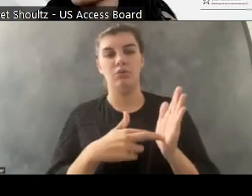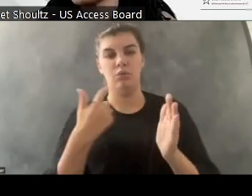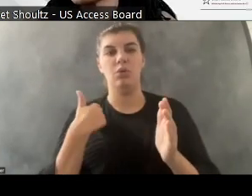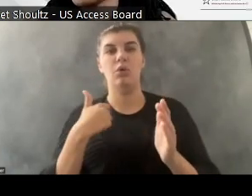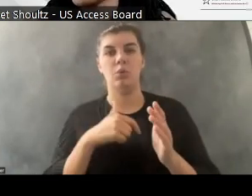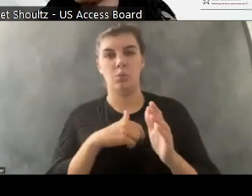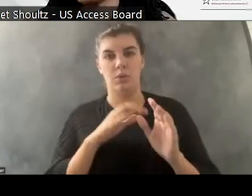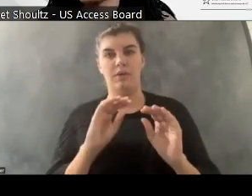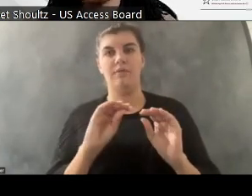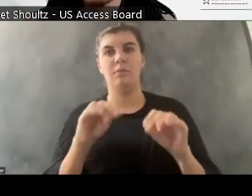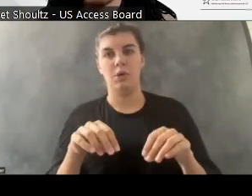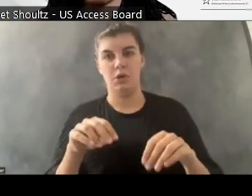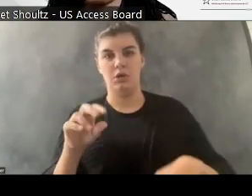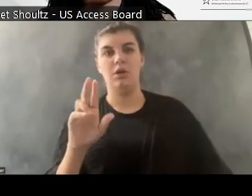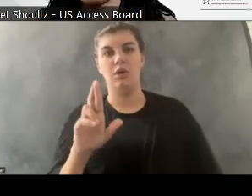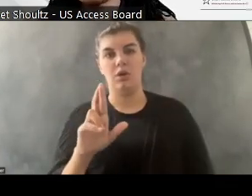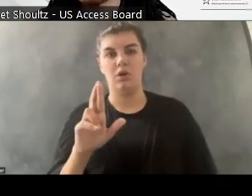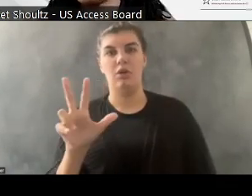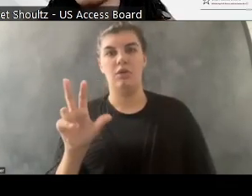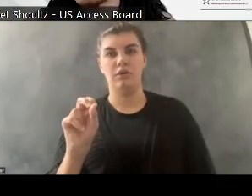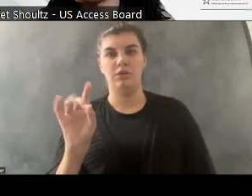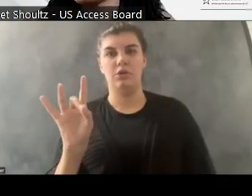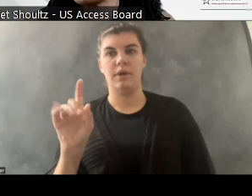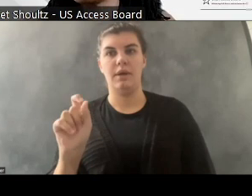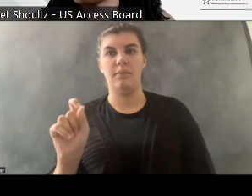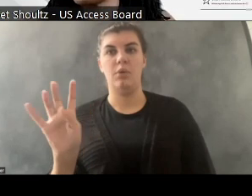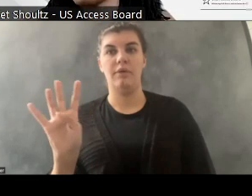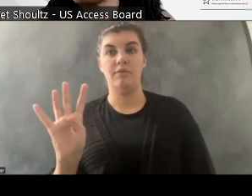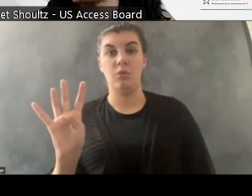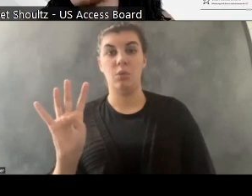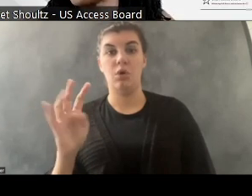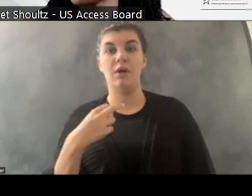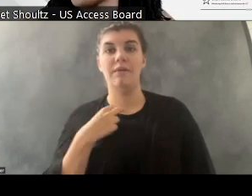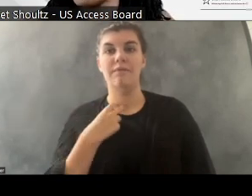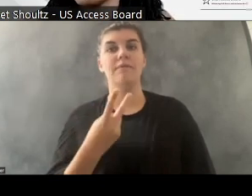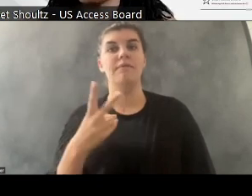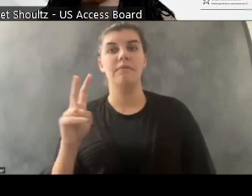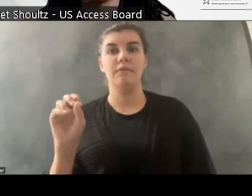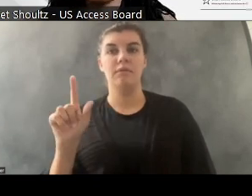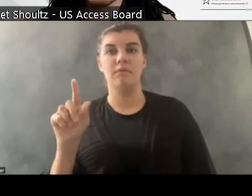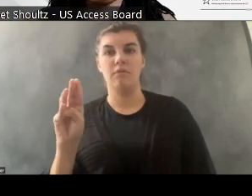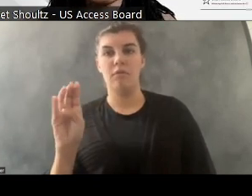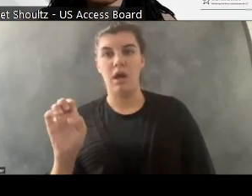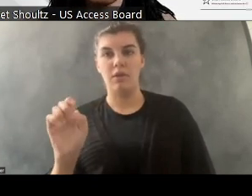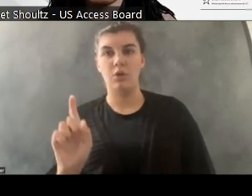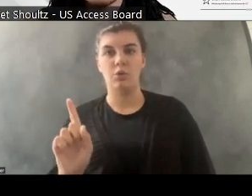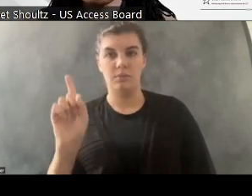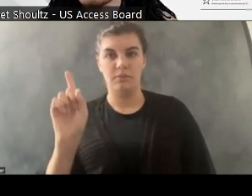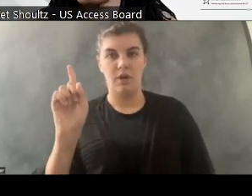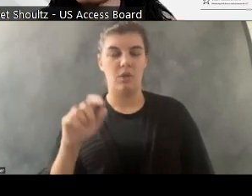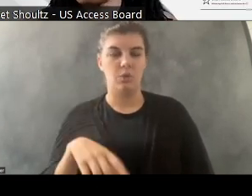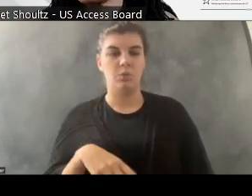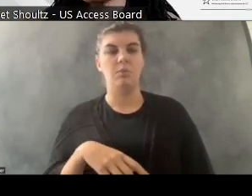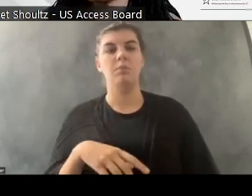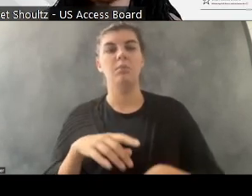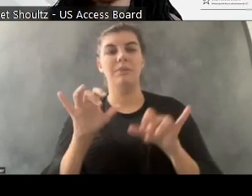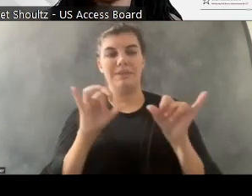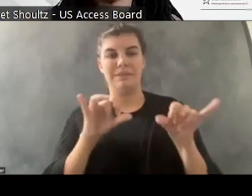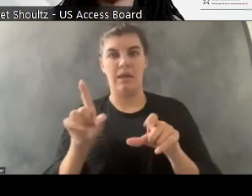put that at provision R308.4 Volume and the requirements are the same as MUTCD.